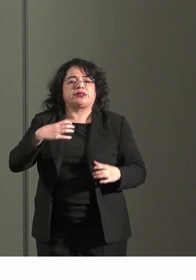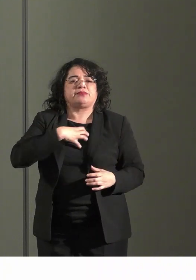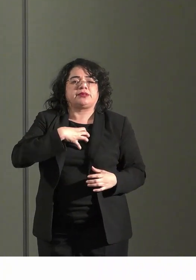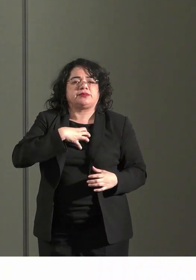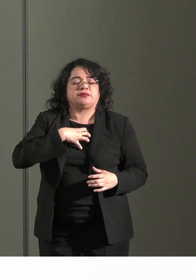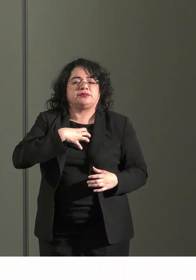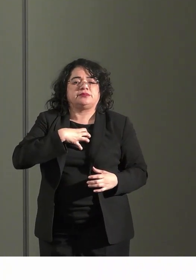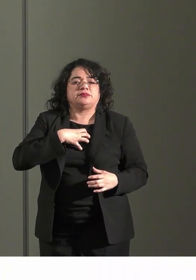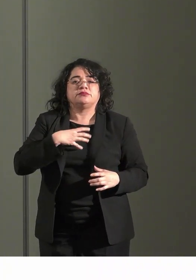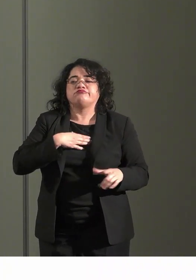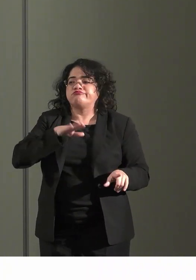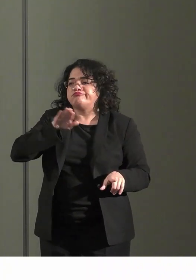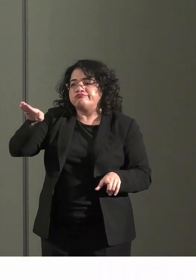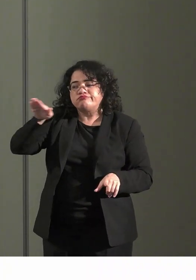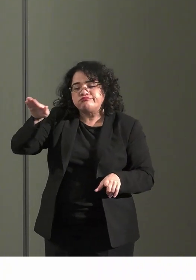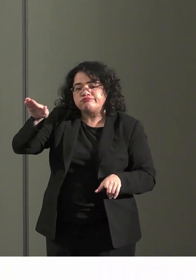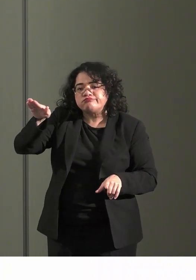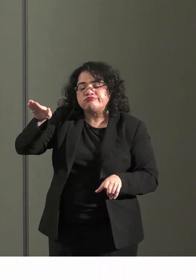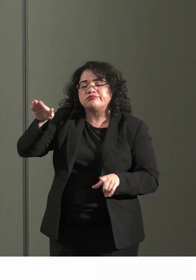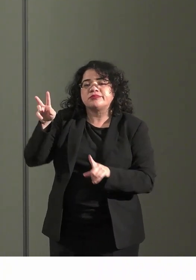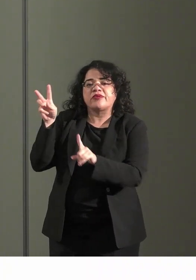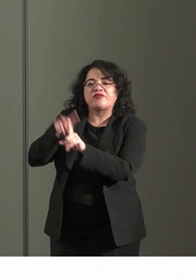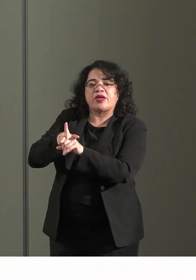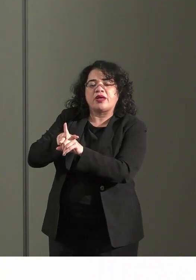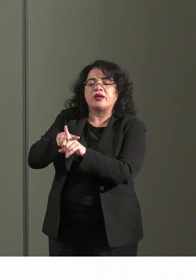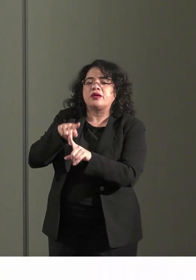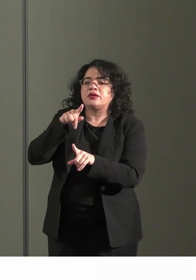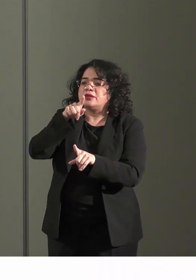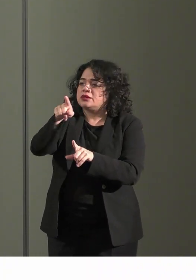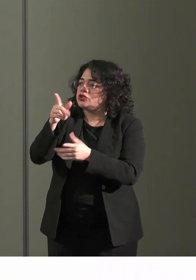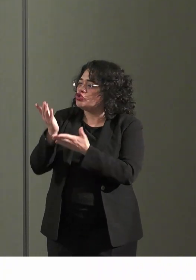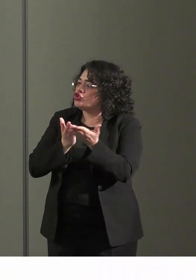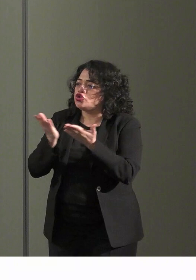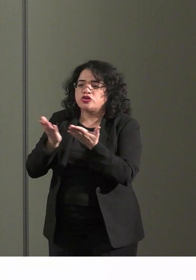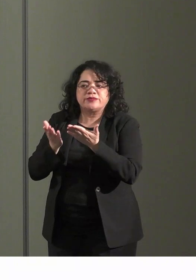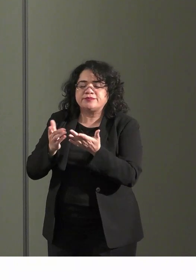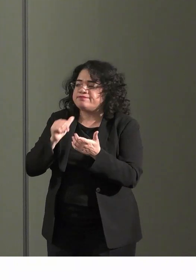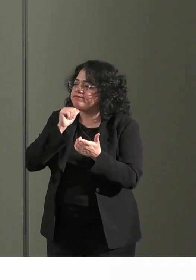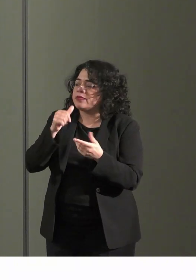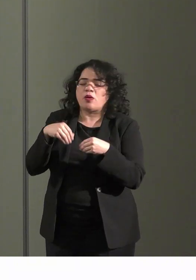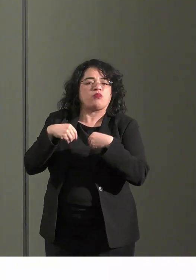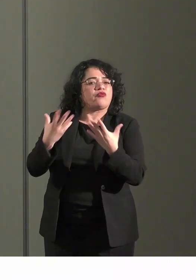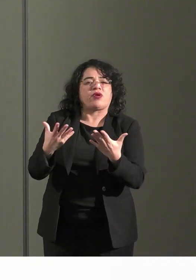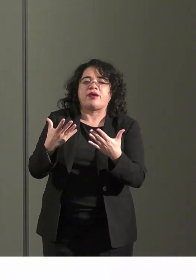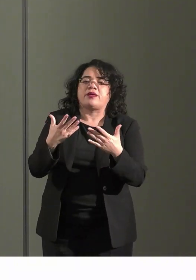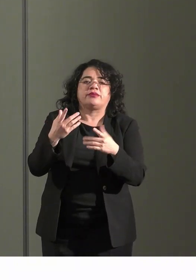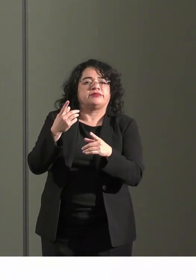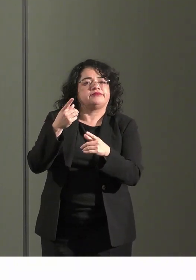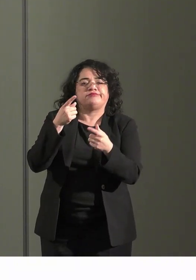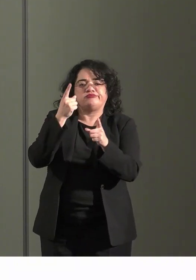has an issue with a service that falls within the scope of the act they could issue a complaint to